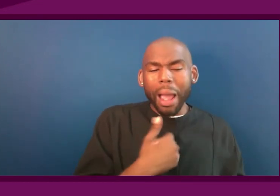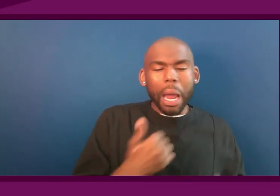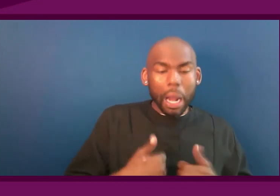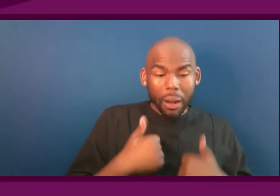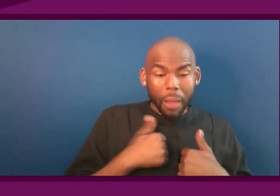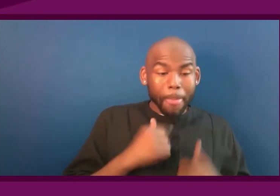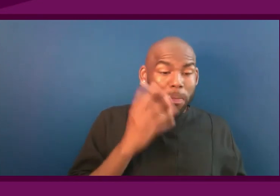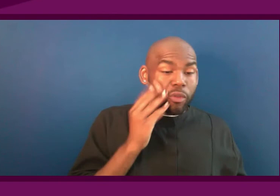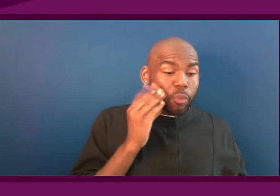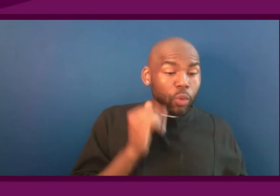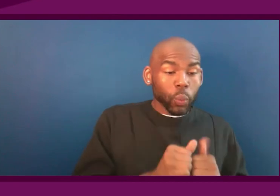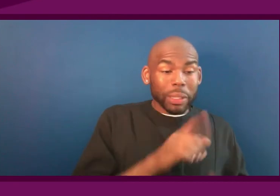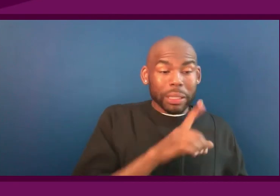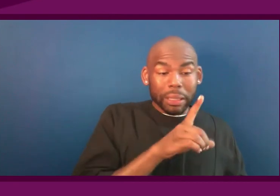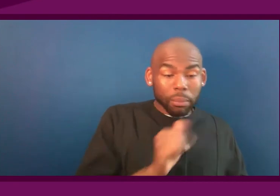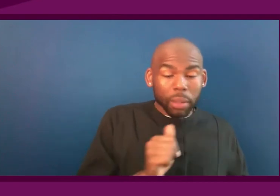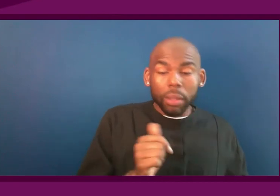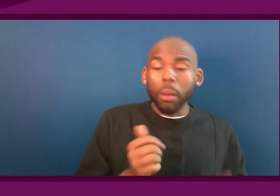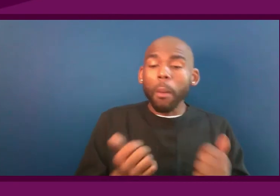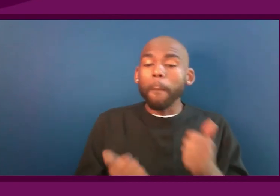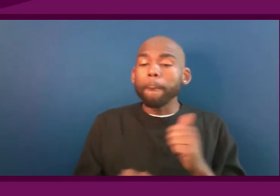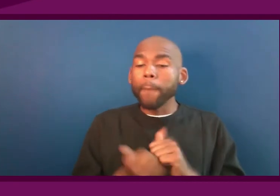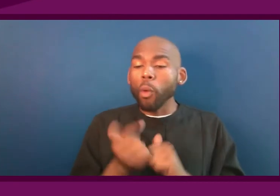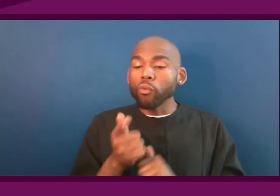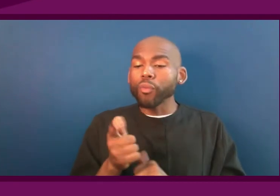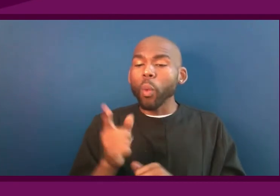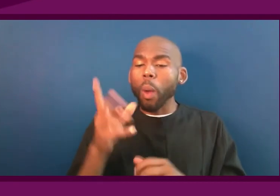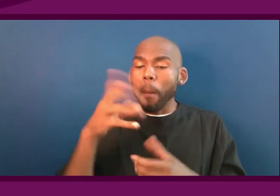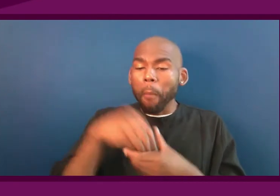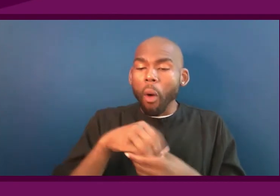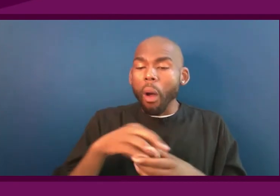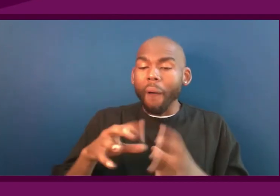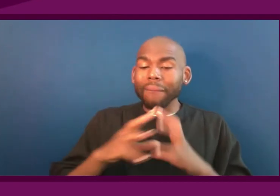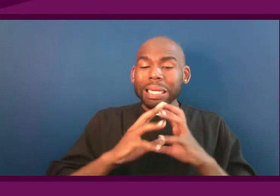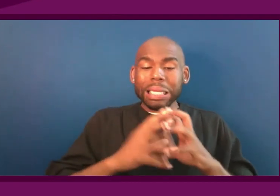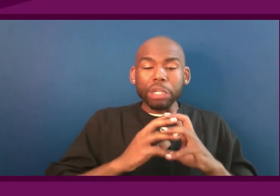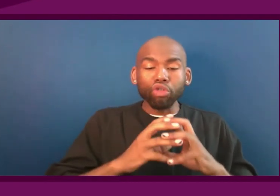sort of got stuck. They weren't being promoted. They weren't getting professional development